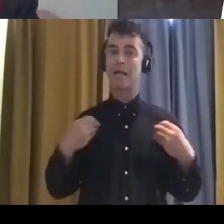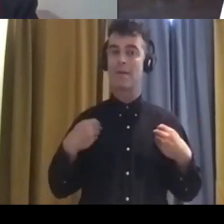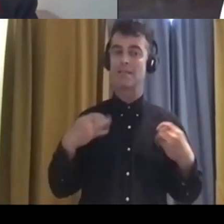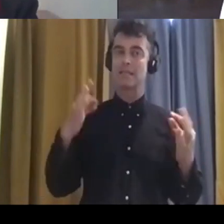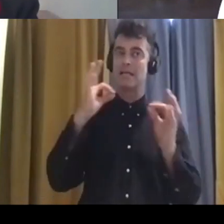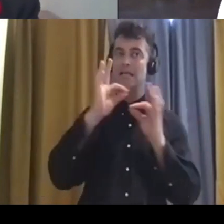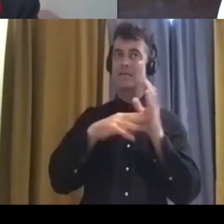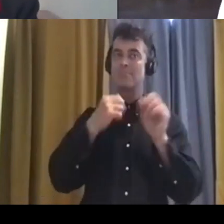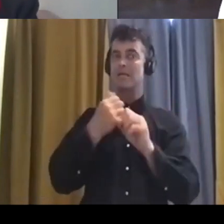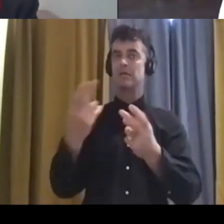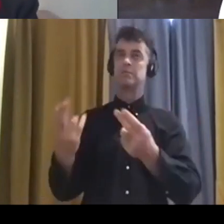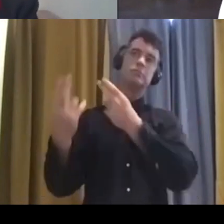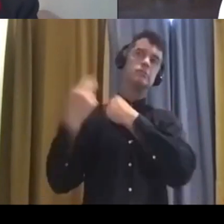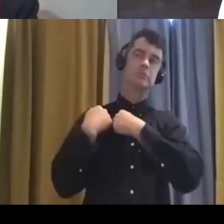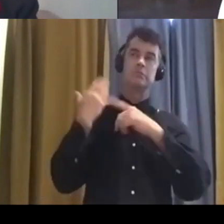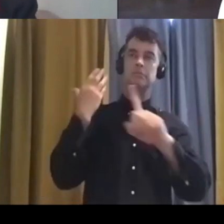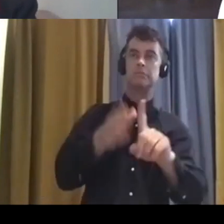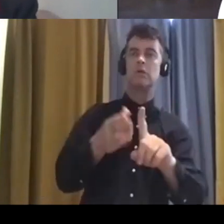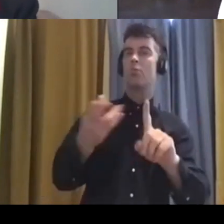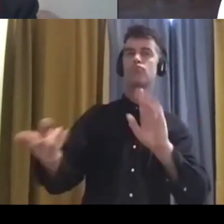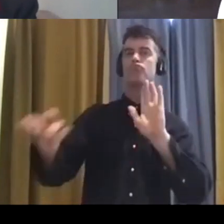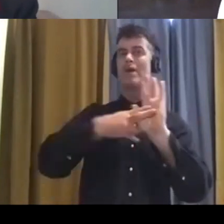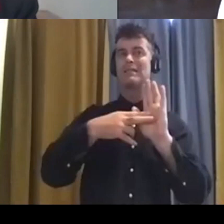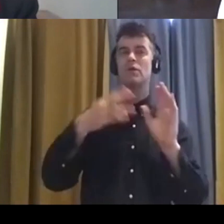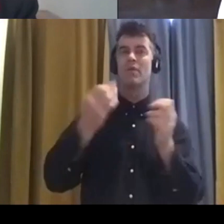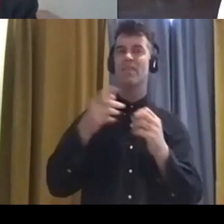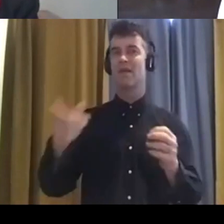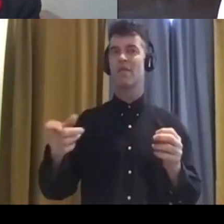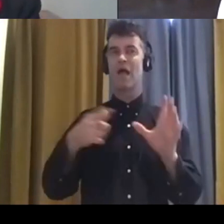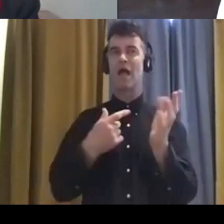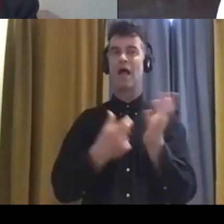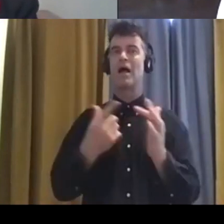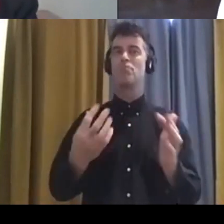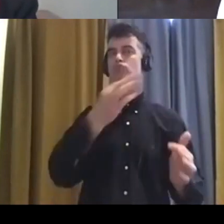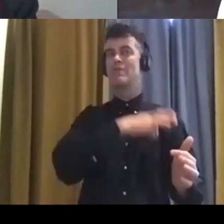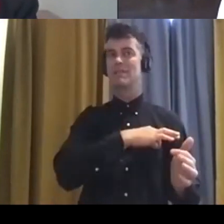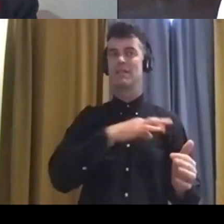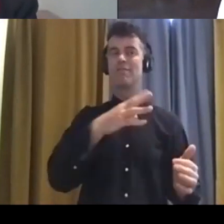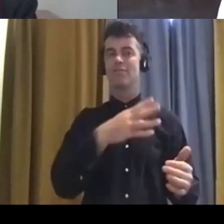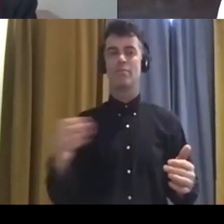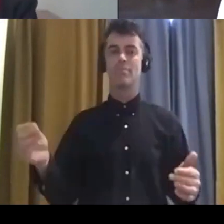tasked with or being branded with that they are profiteering or kind of exploiting the